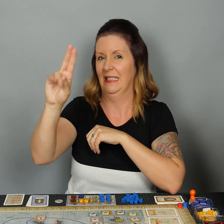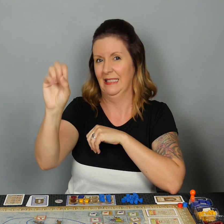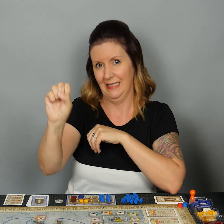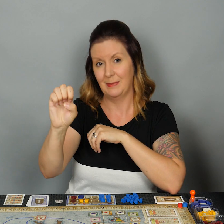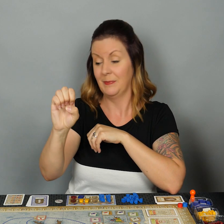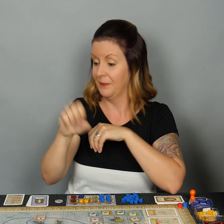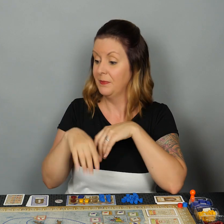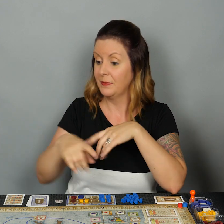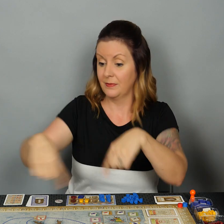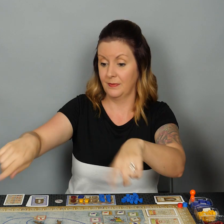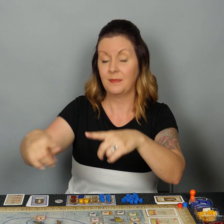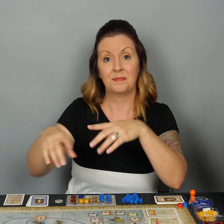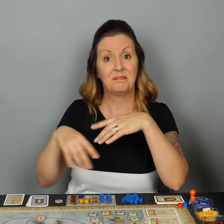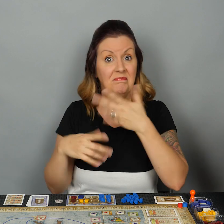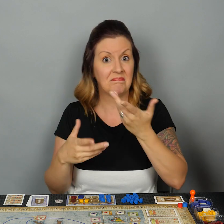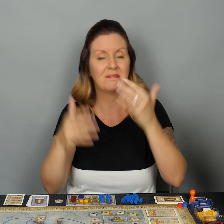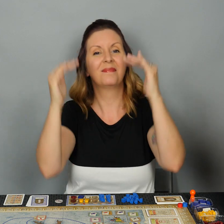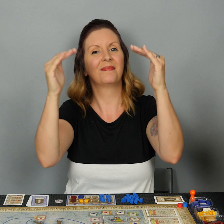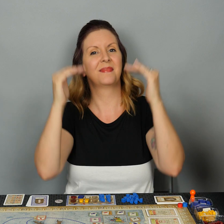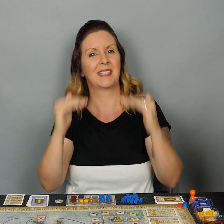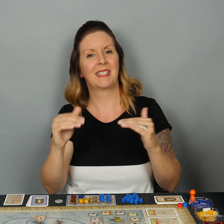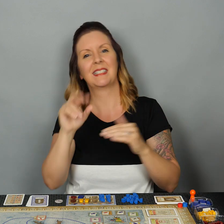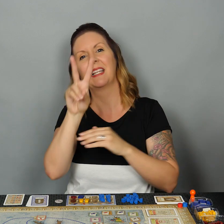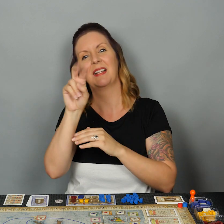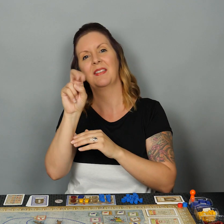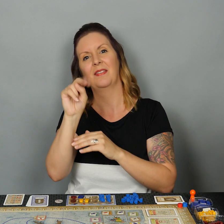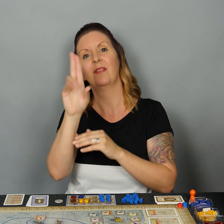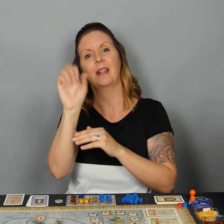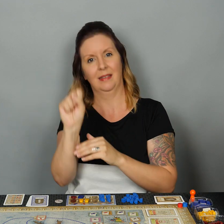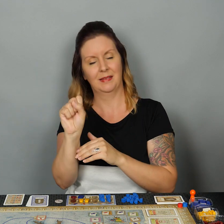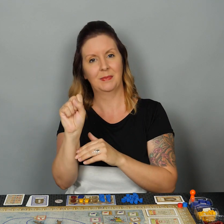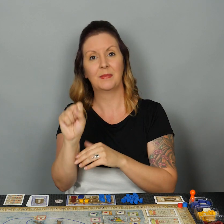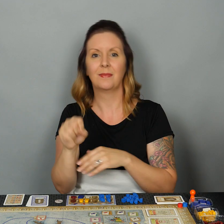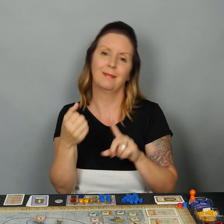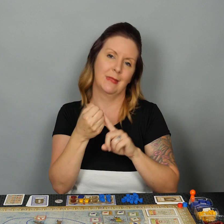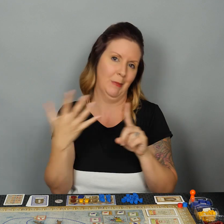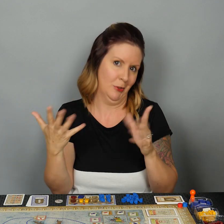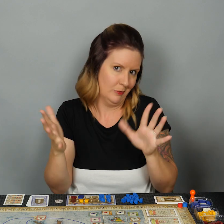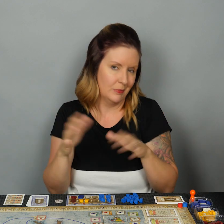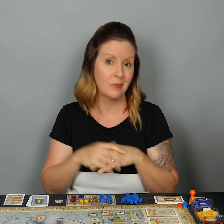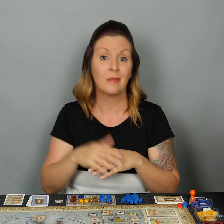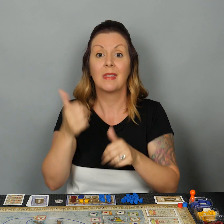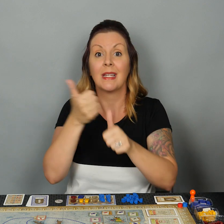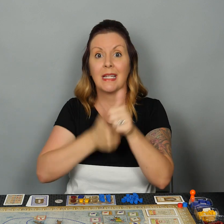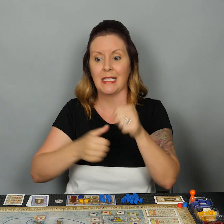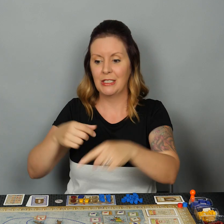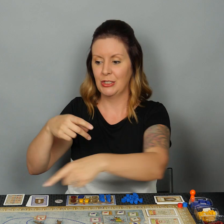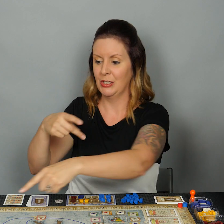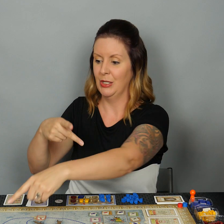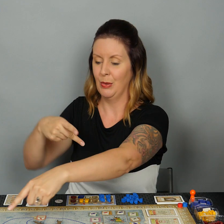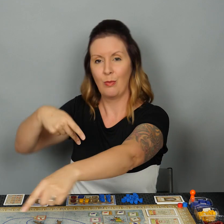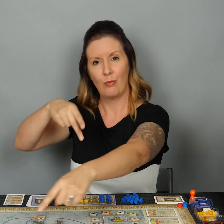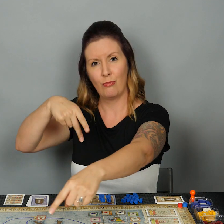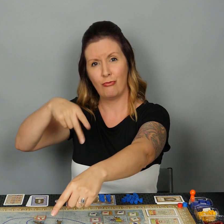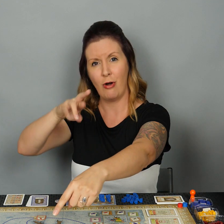Then, you score Venus, part of the expansion.